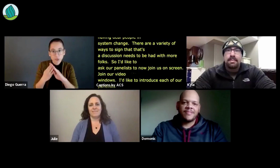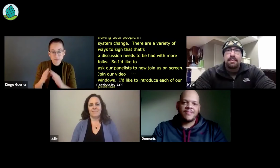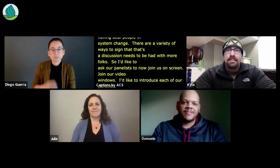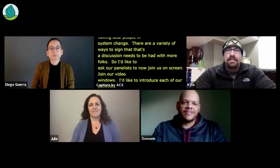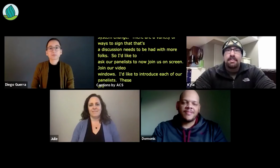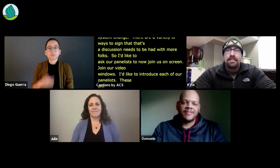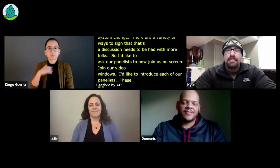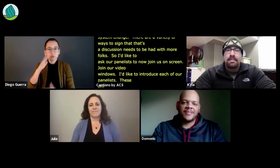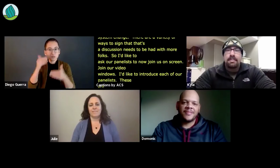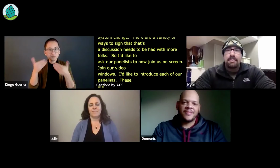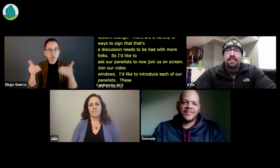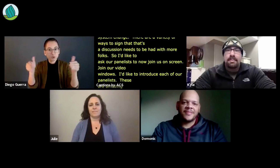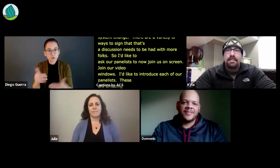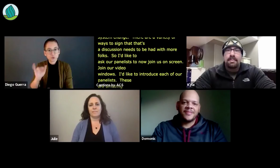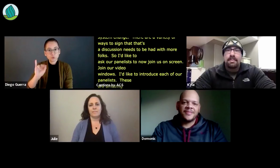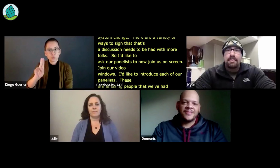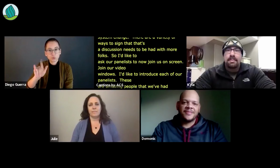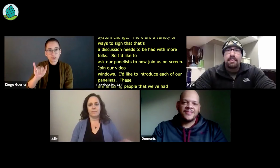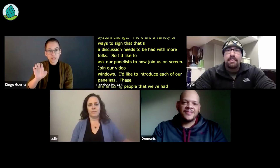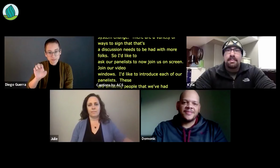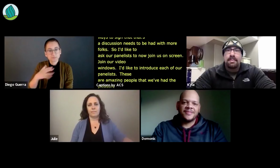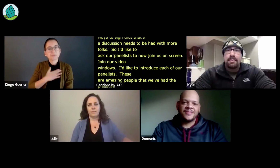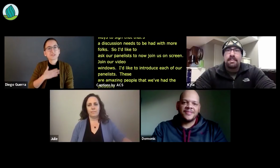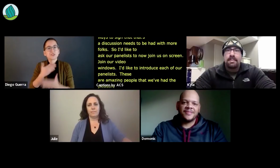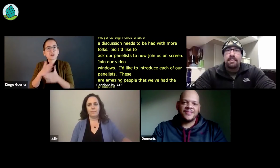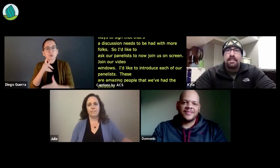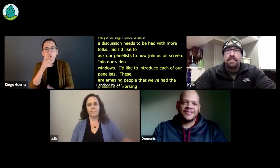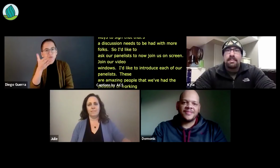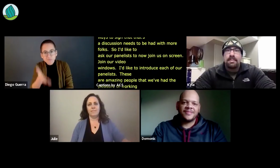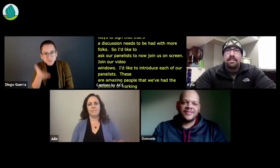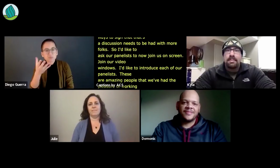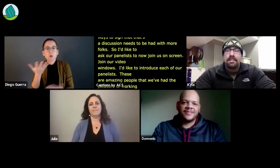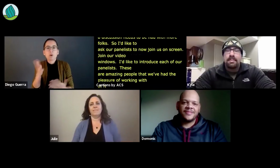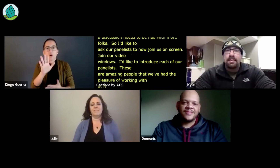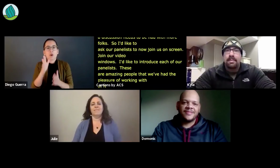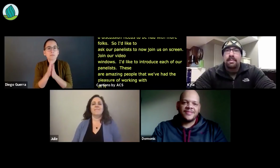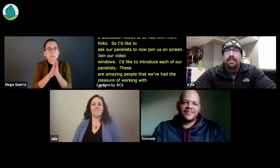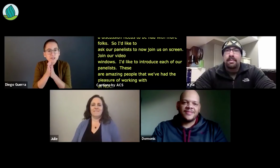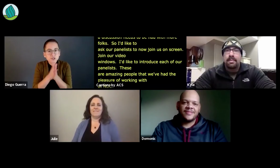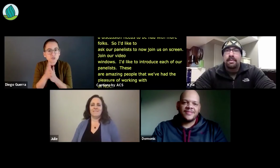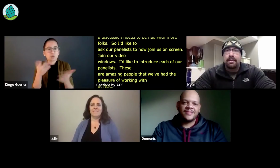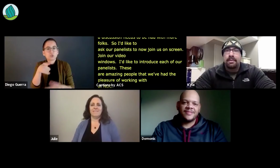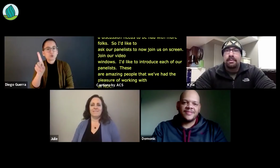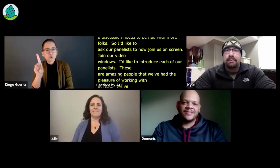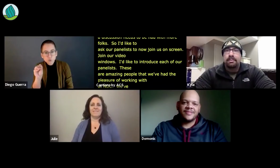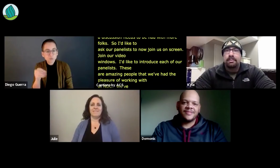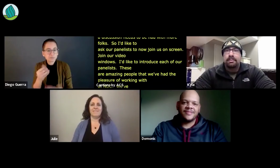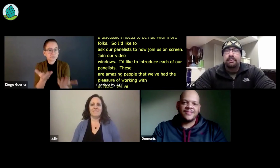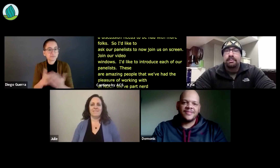We've partnered along with them in their communities. And, Julie, tell us a bit about who you are, what your passions are, and what you do.